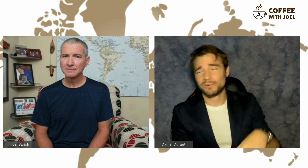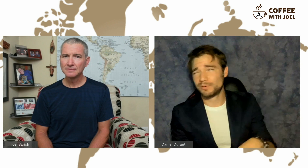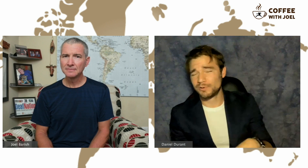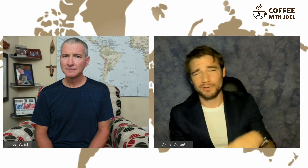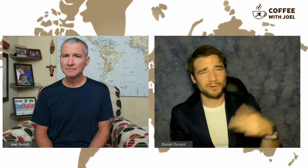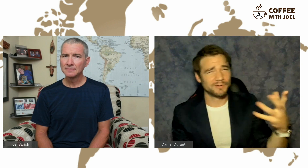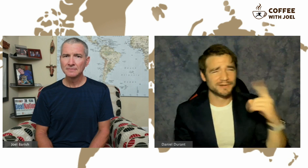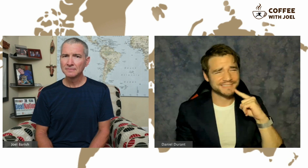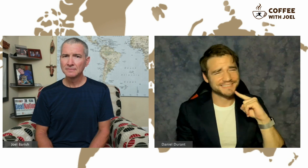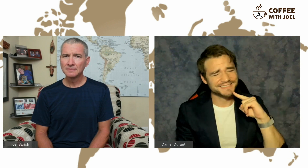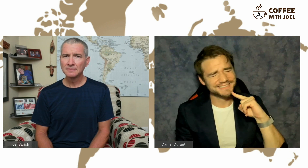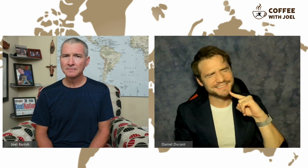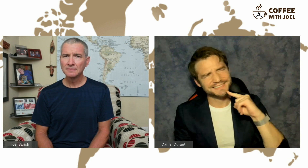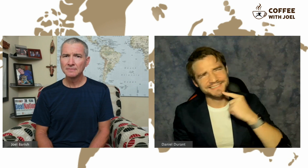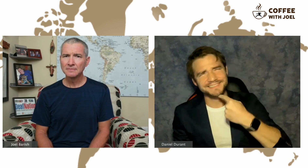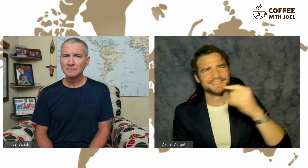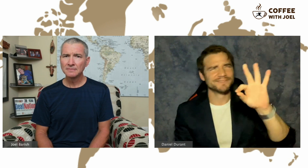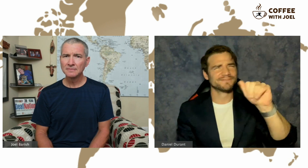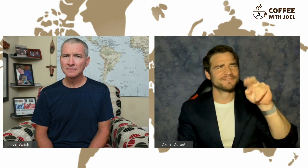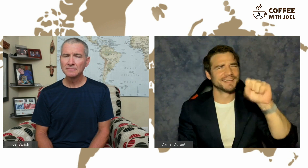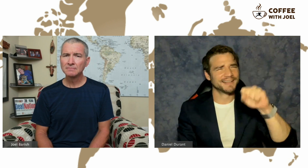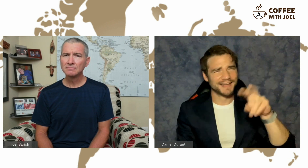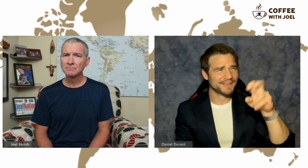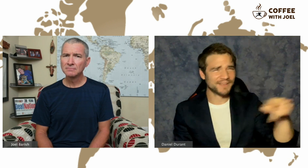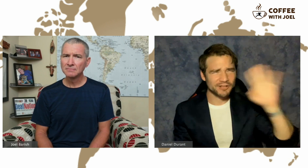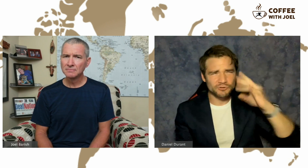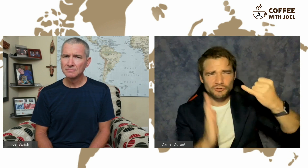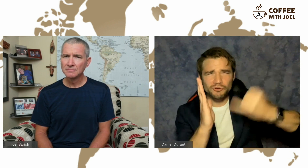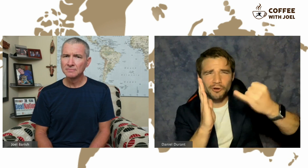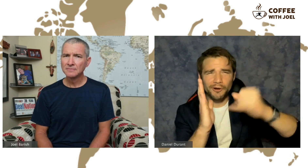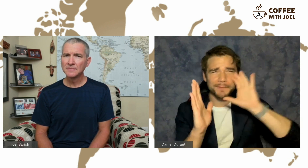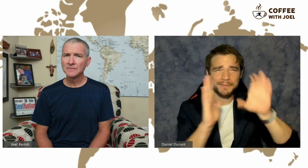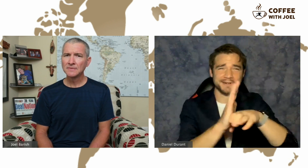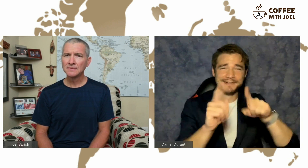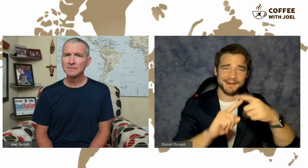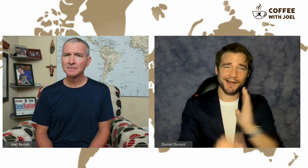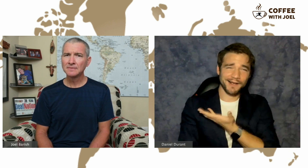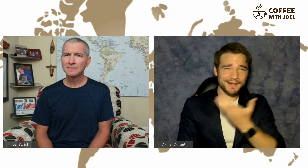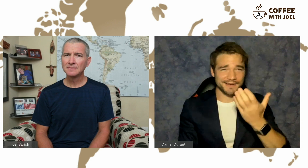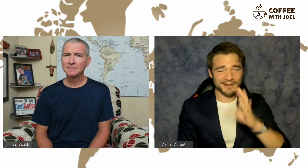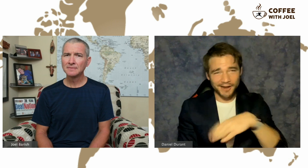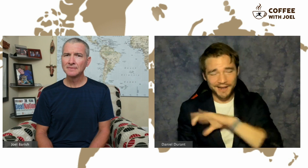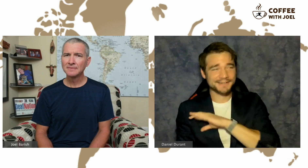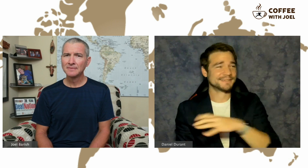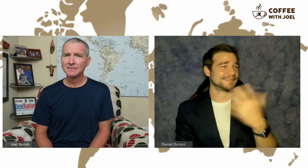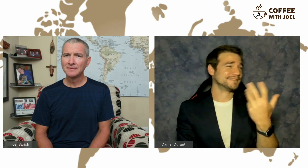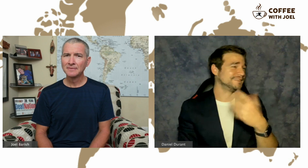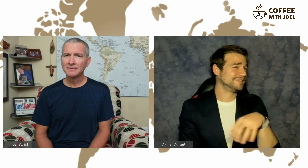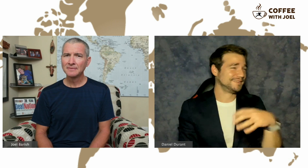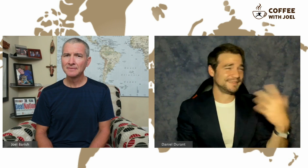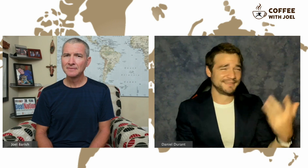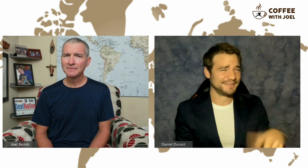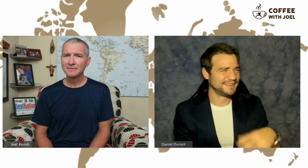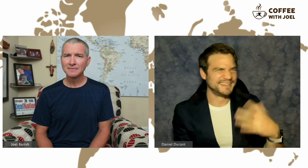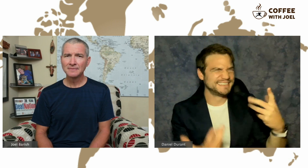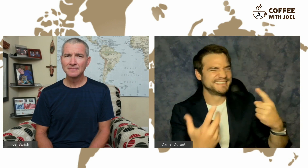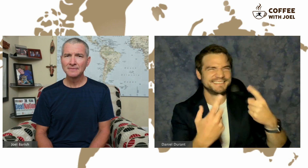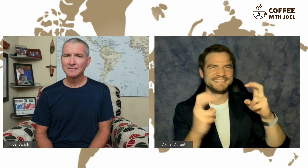There are serious fans! They will even draw pictures based on our characters…